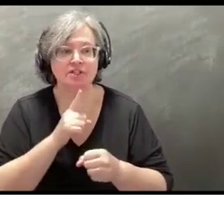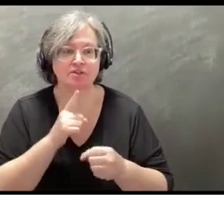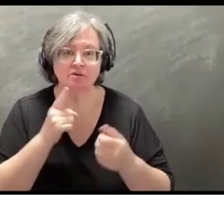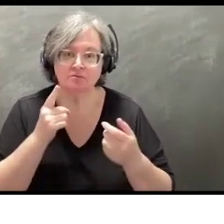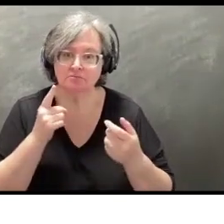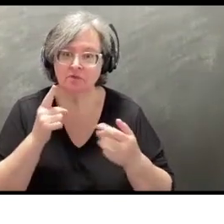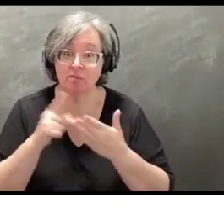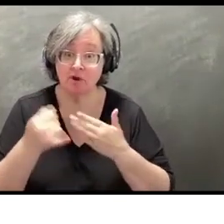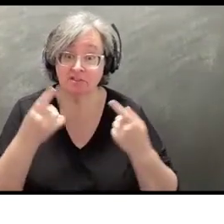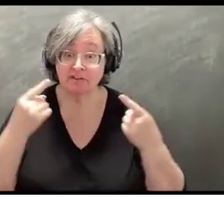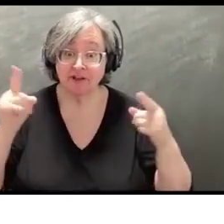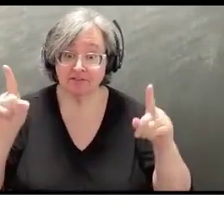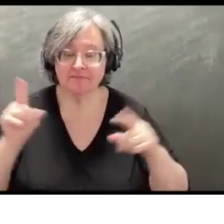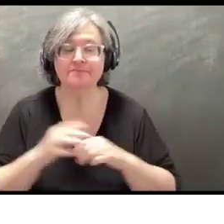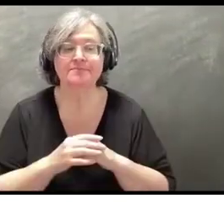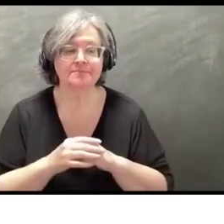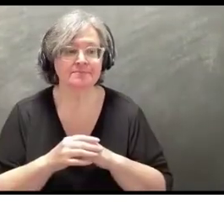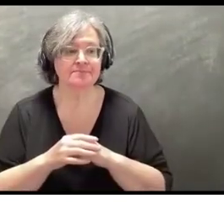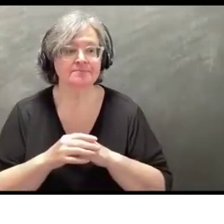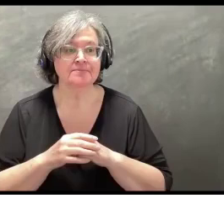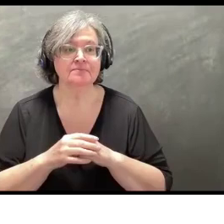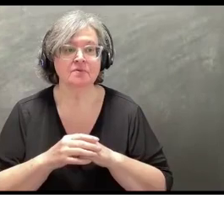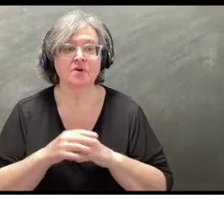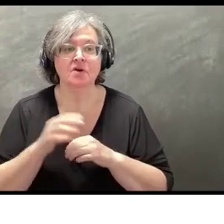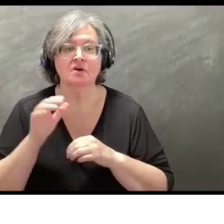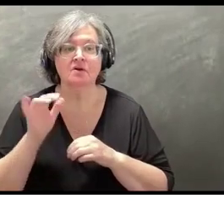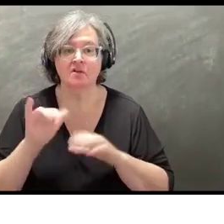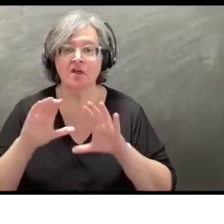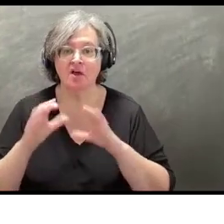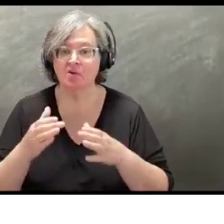the project. They are committed to improving the systems that